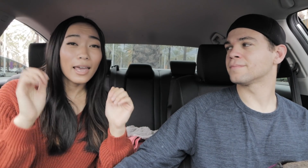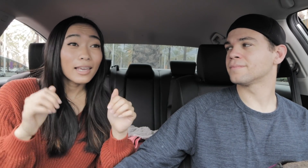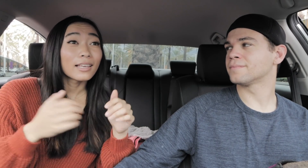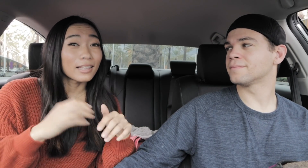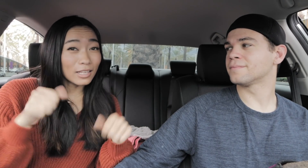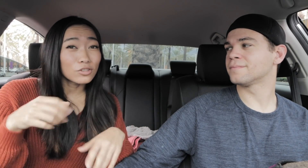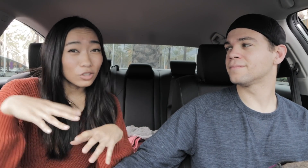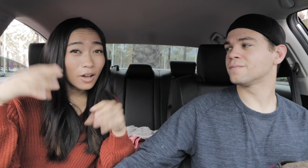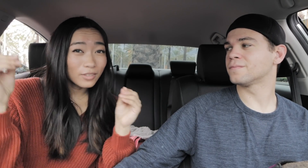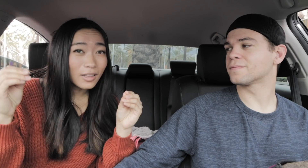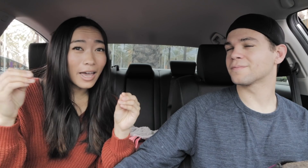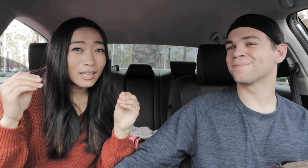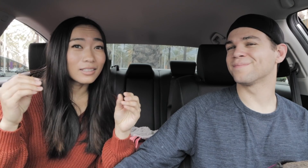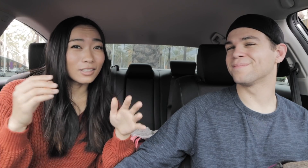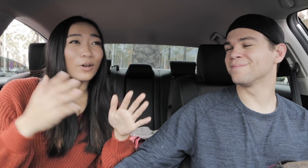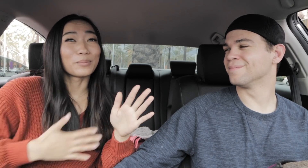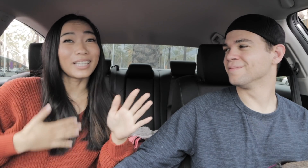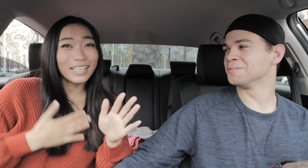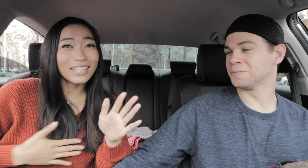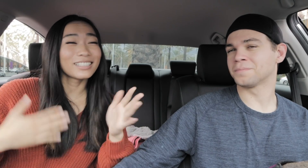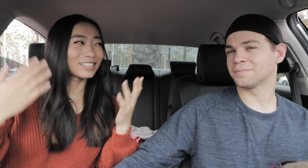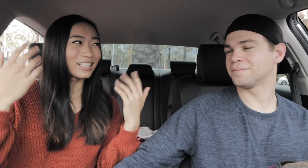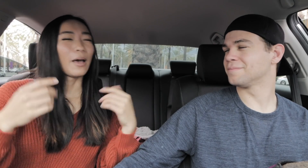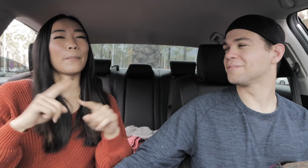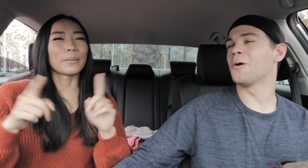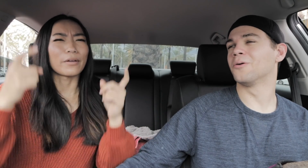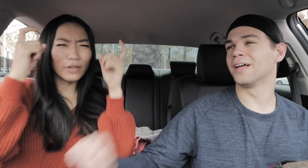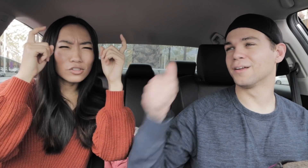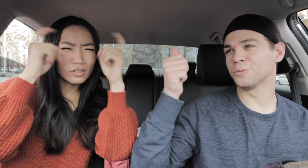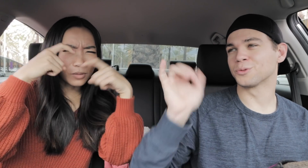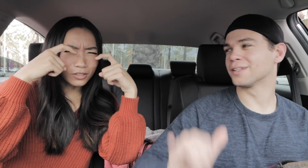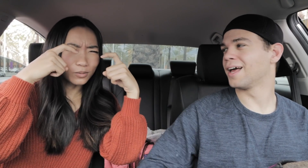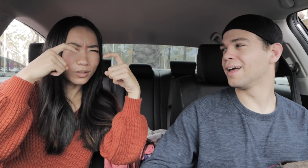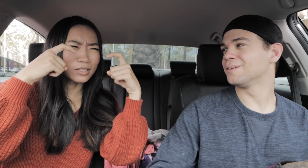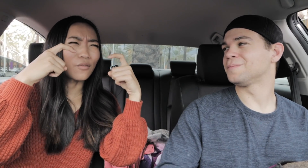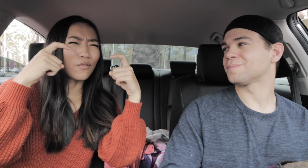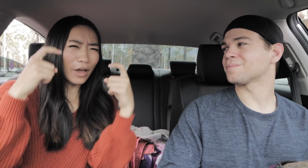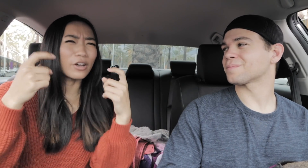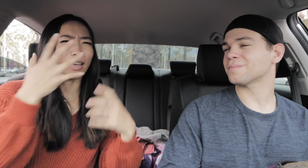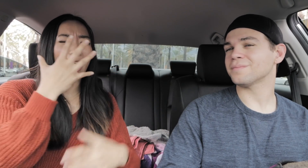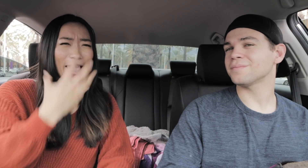hey, can you turn off the light, you know, please? but my facial expression was very